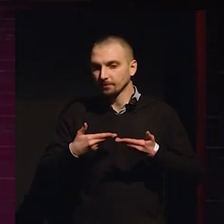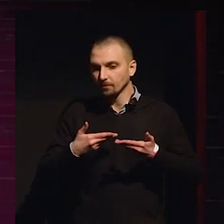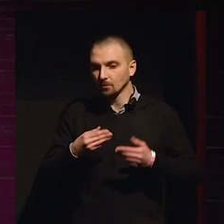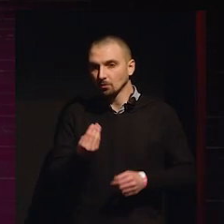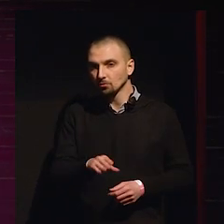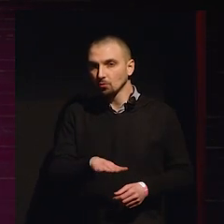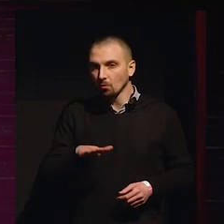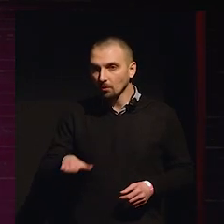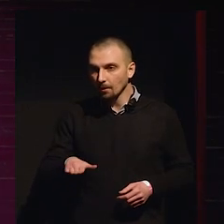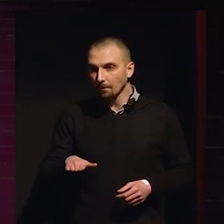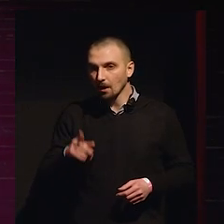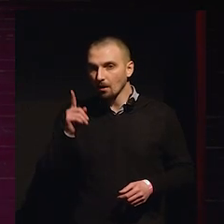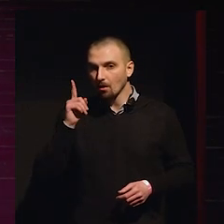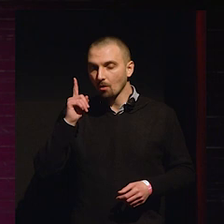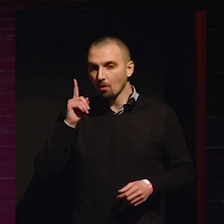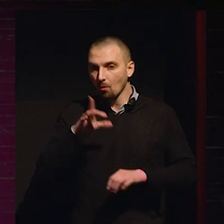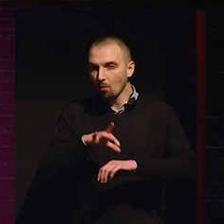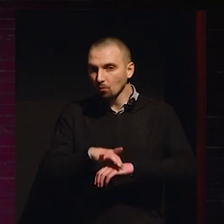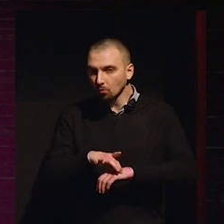A pediatrician has also social responsibility.